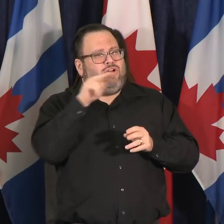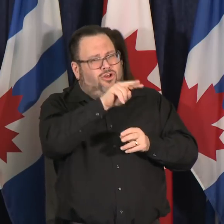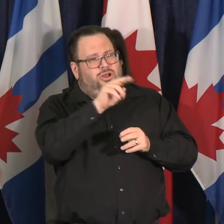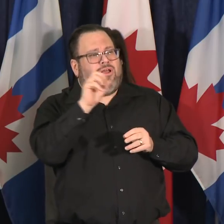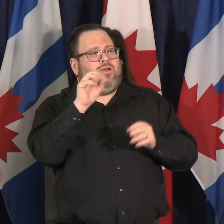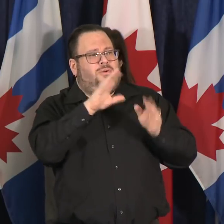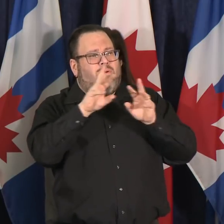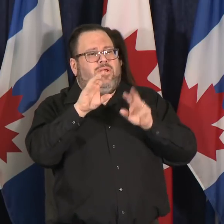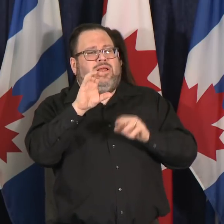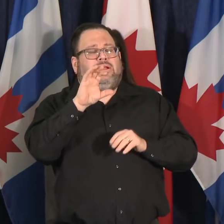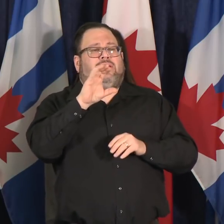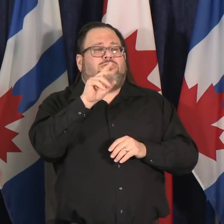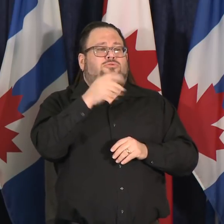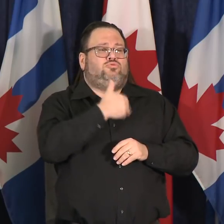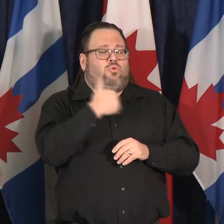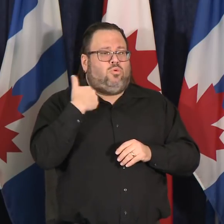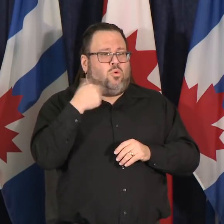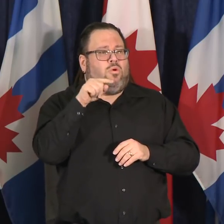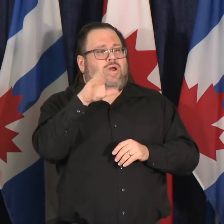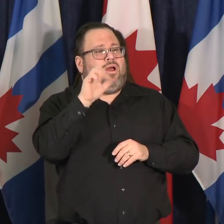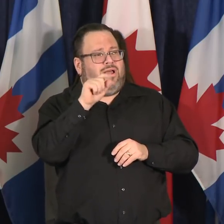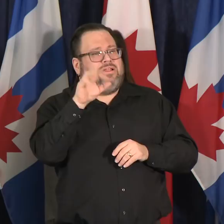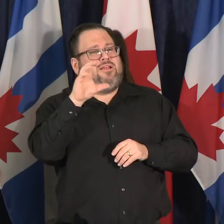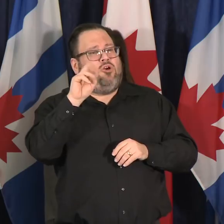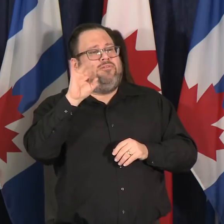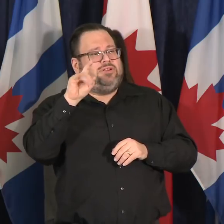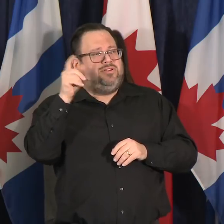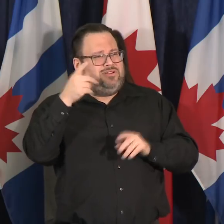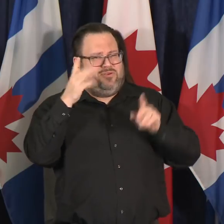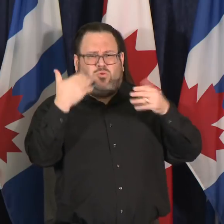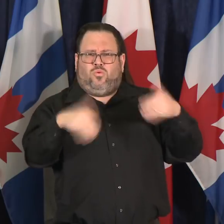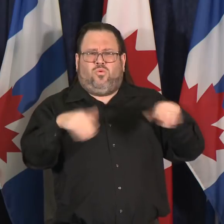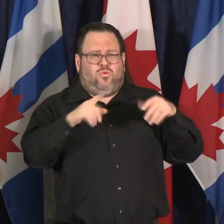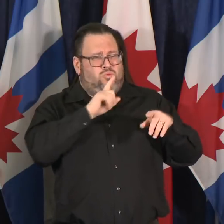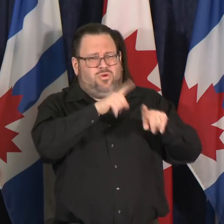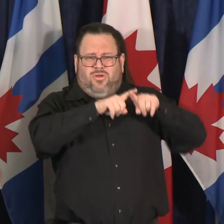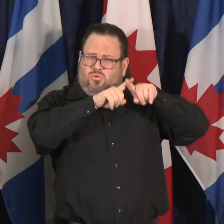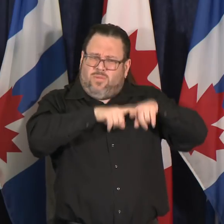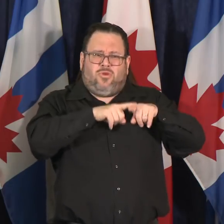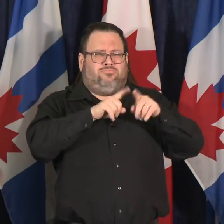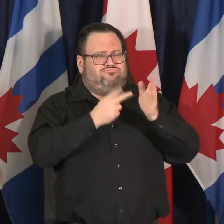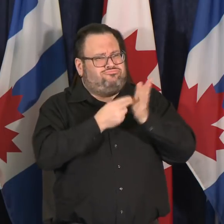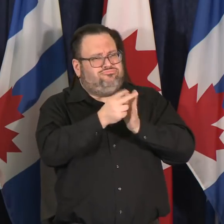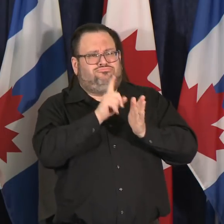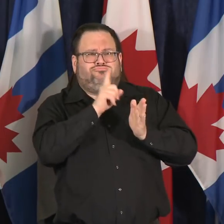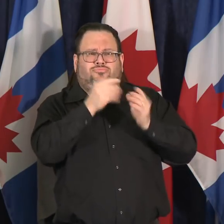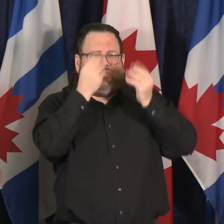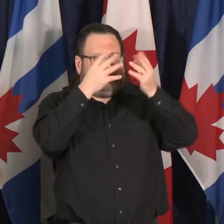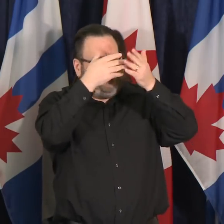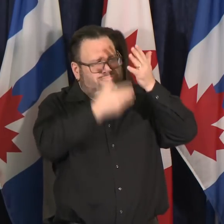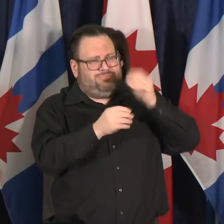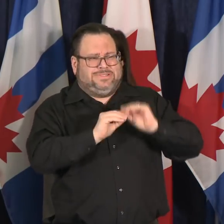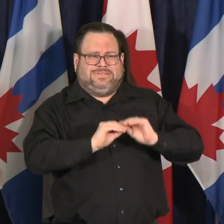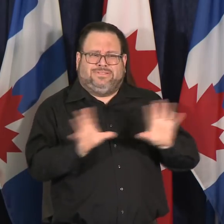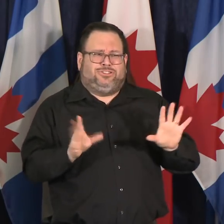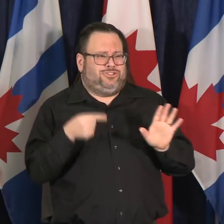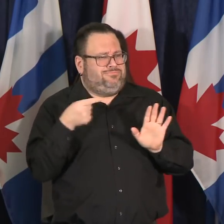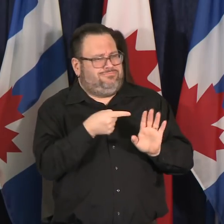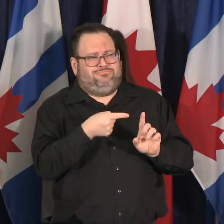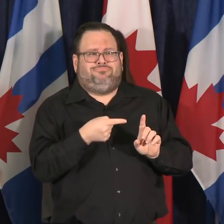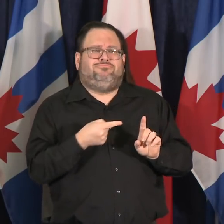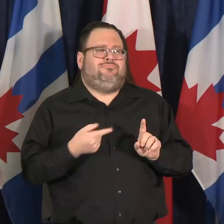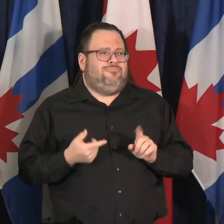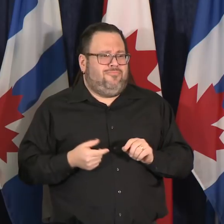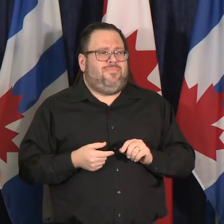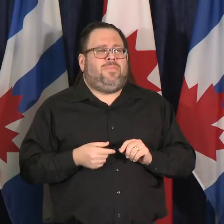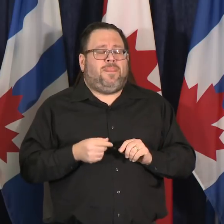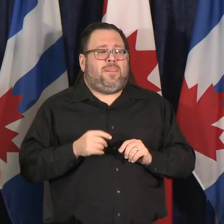information and again please do not call 911 information about kovat 19 or city